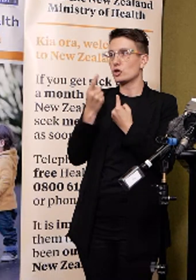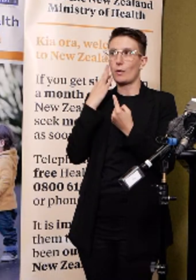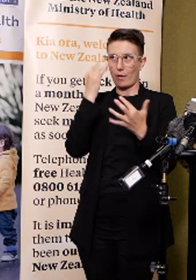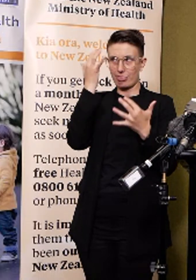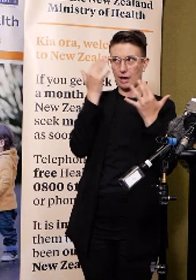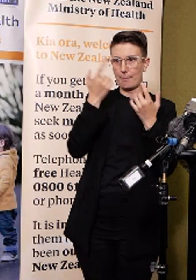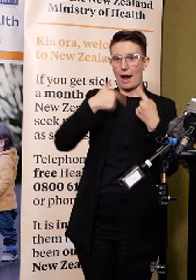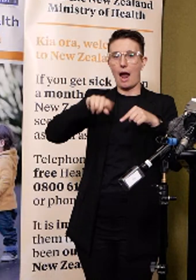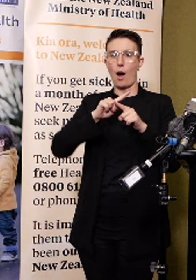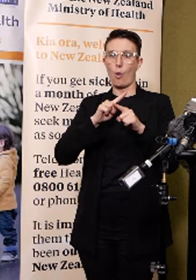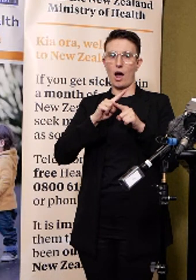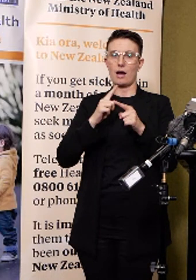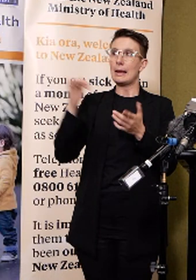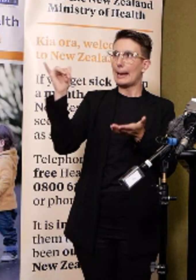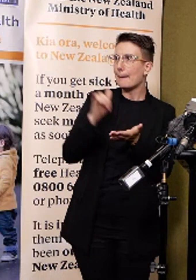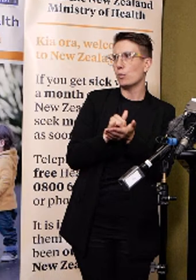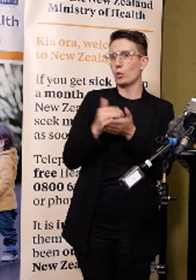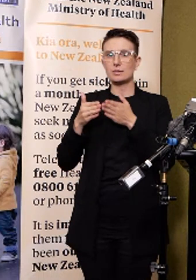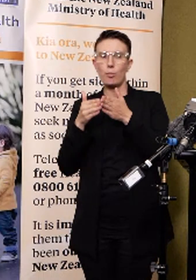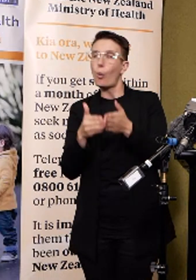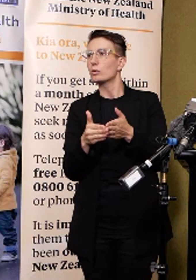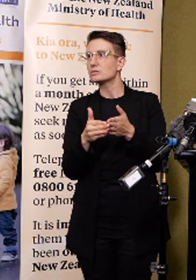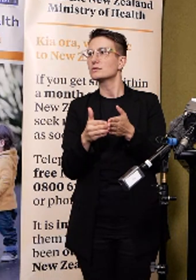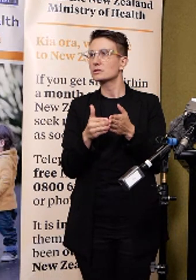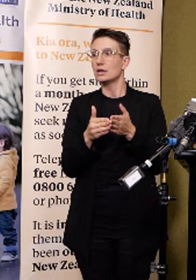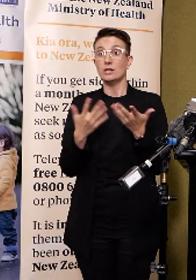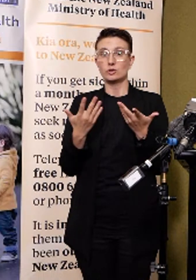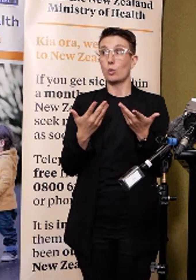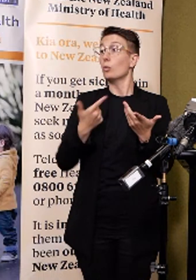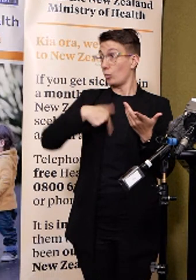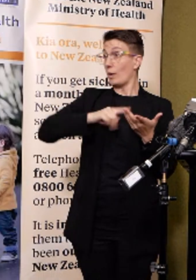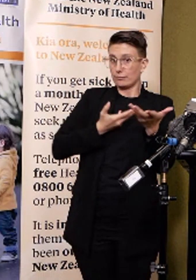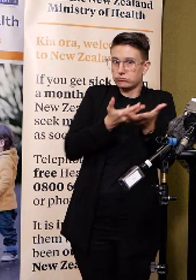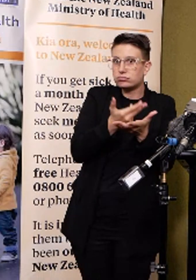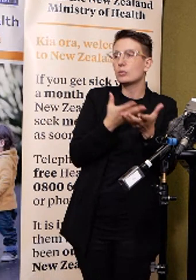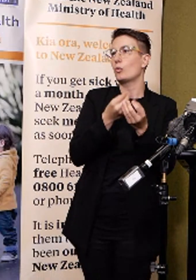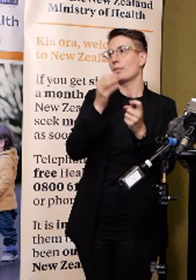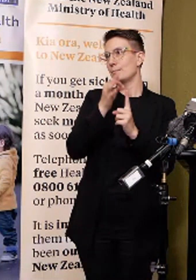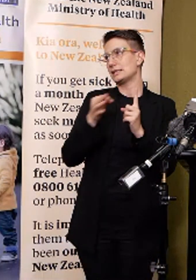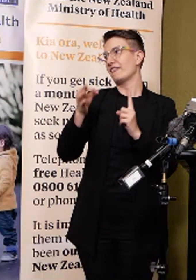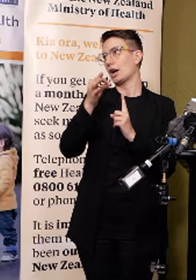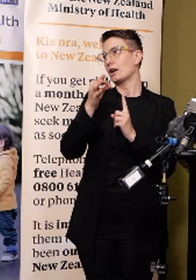with our Pacific neighbors. Many of them have implemented their own border restrictions, as you well know.